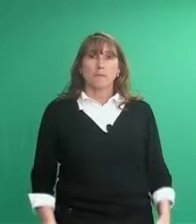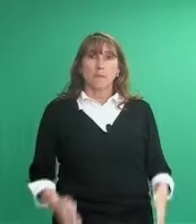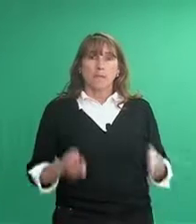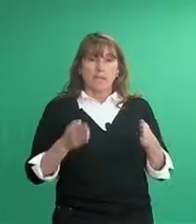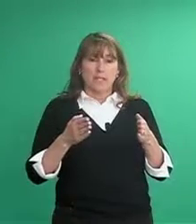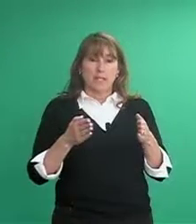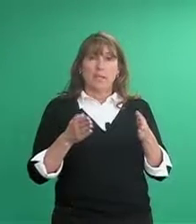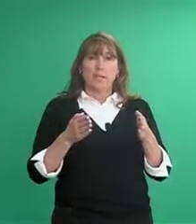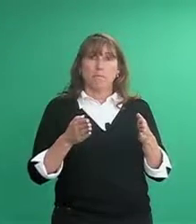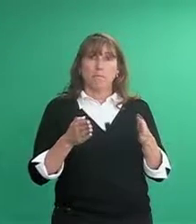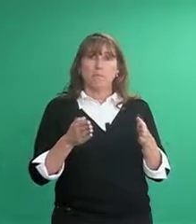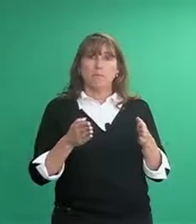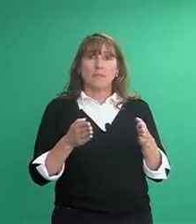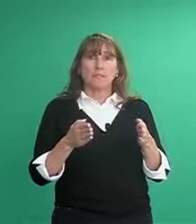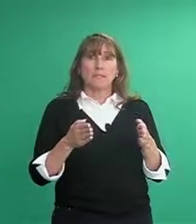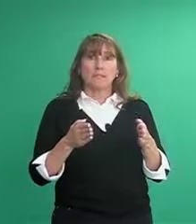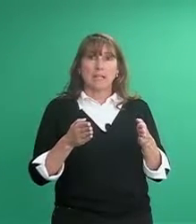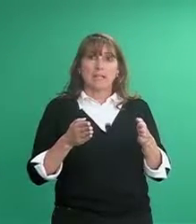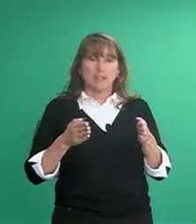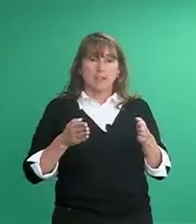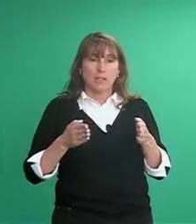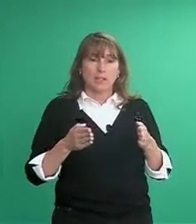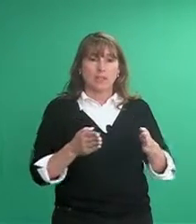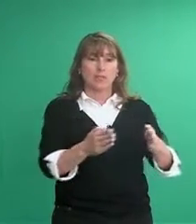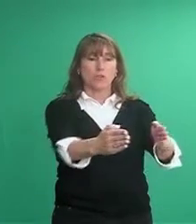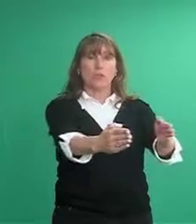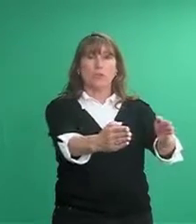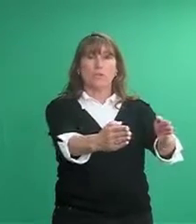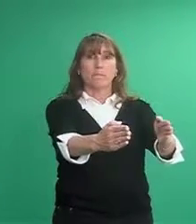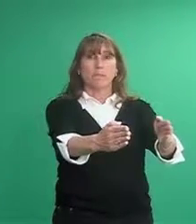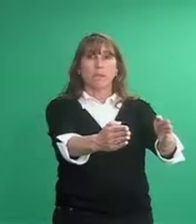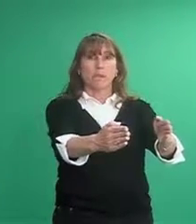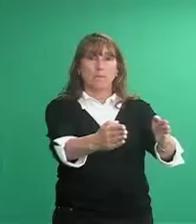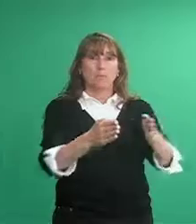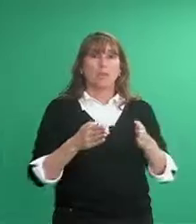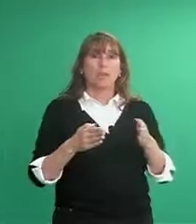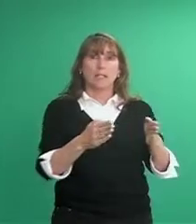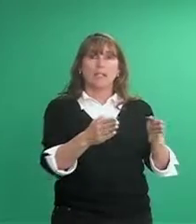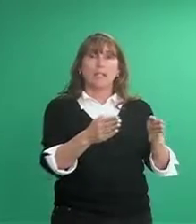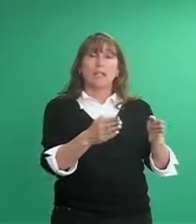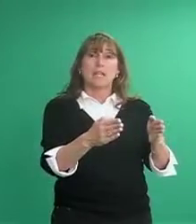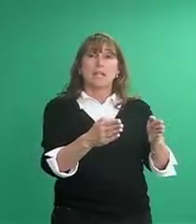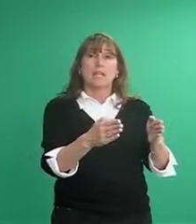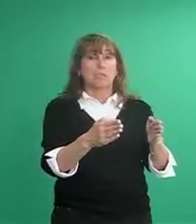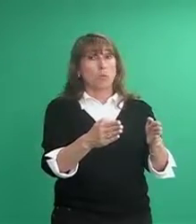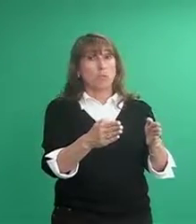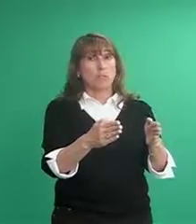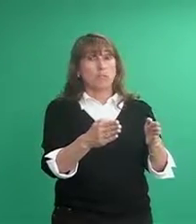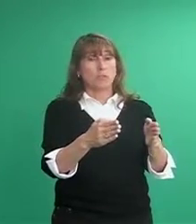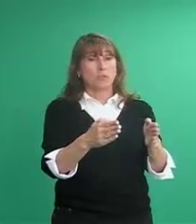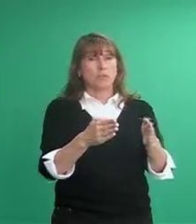[um] palms facing together and go [um] straight if it's a windy street